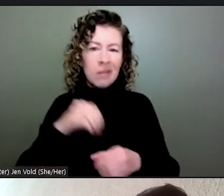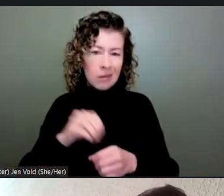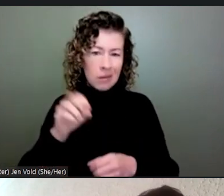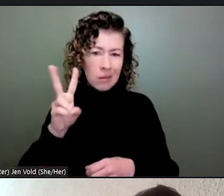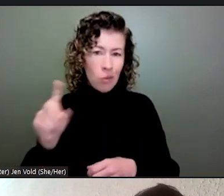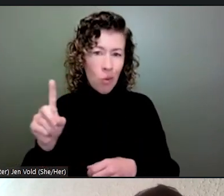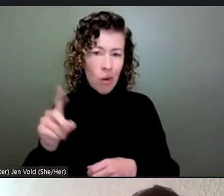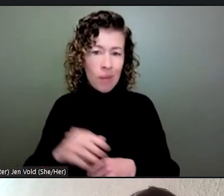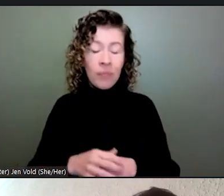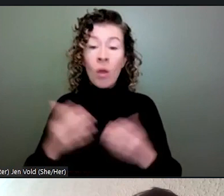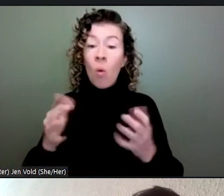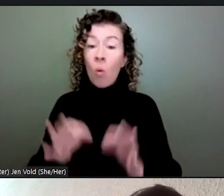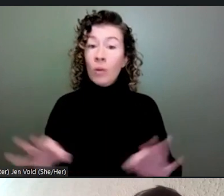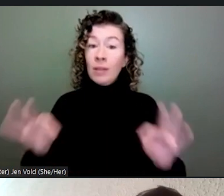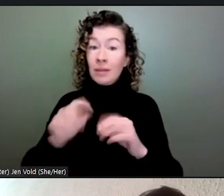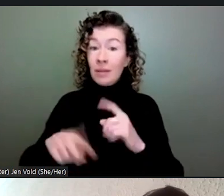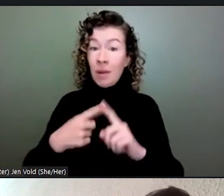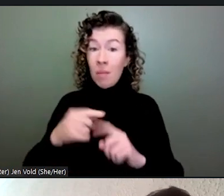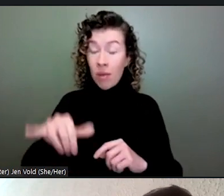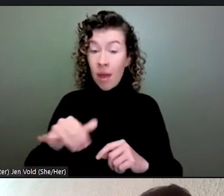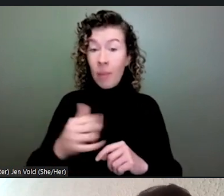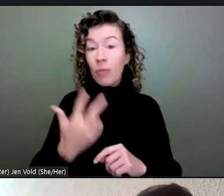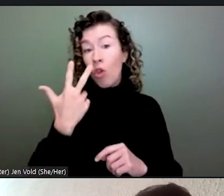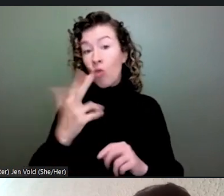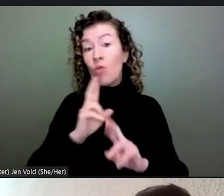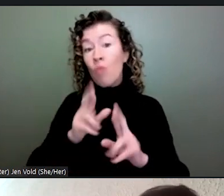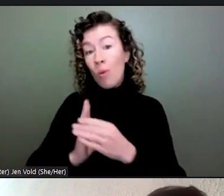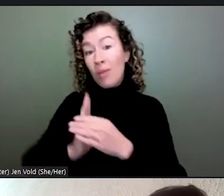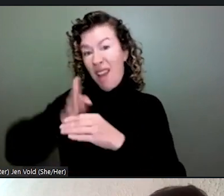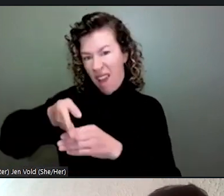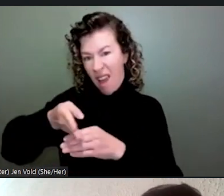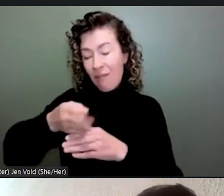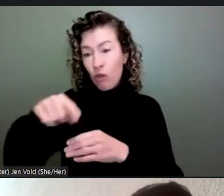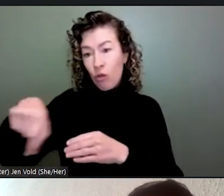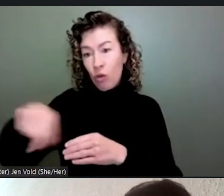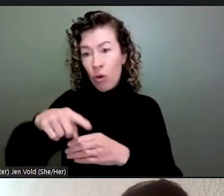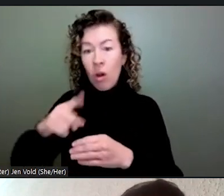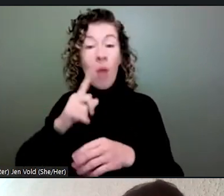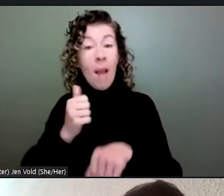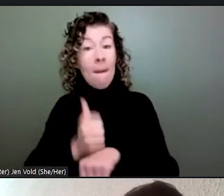Now, what was significant about that was that three reports afterwards would effectively lay the blame on migrant communities,